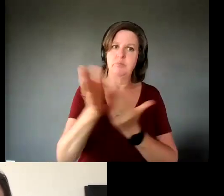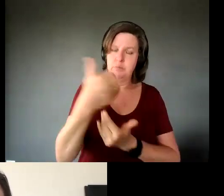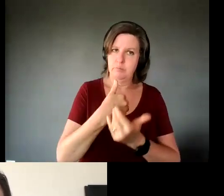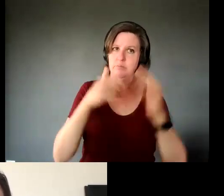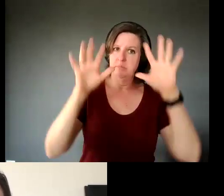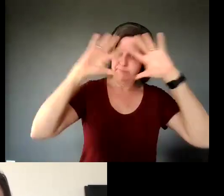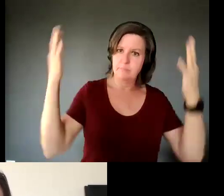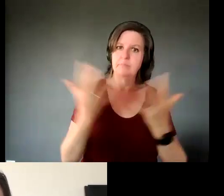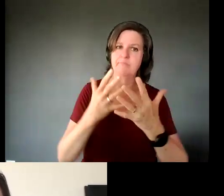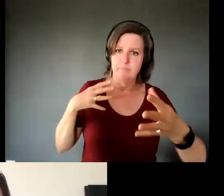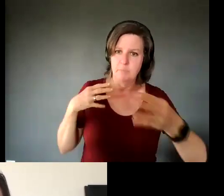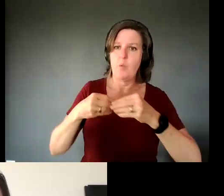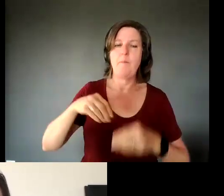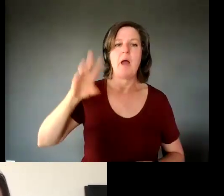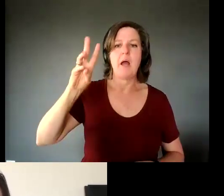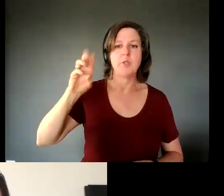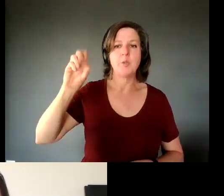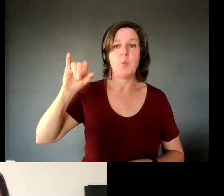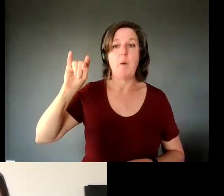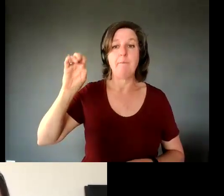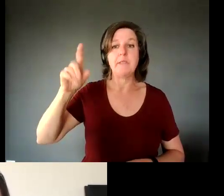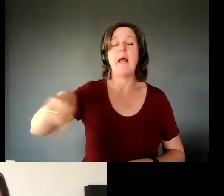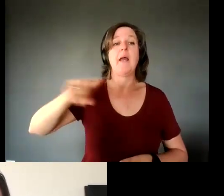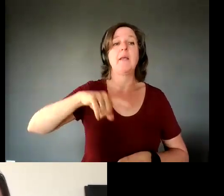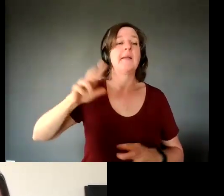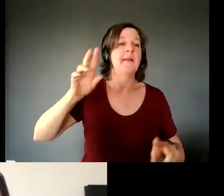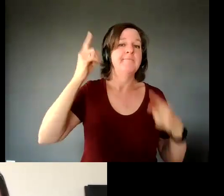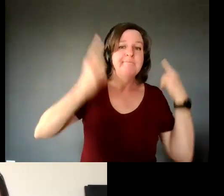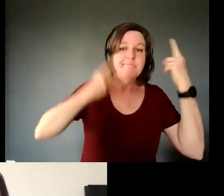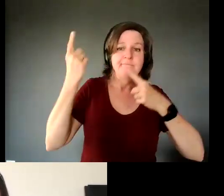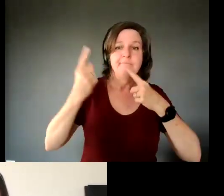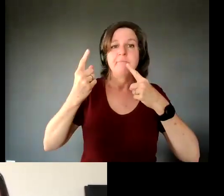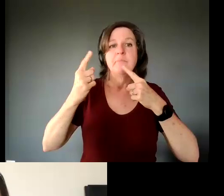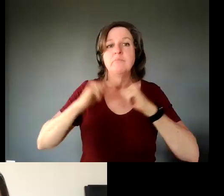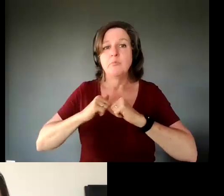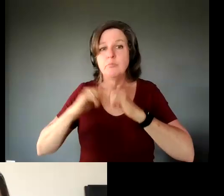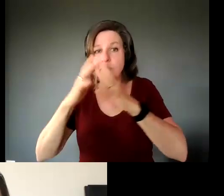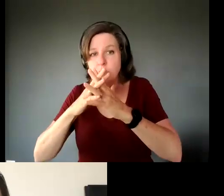Again, if you're looking at starting, building or growing a business, lots of resources.